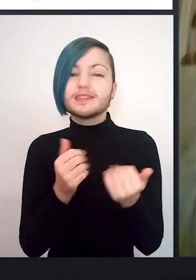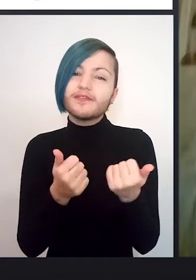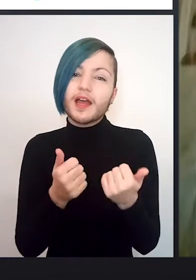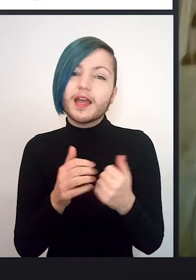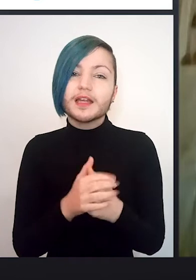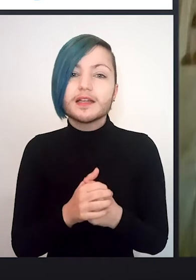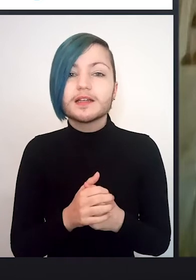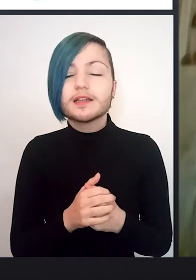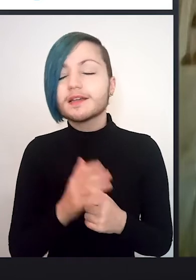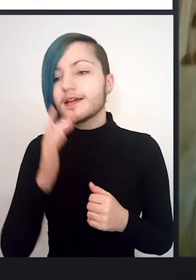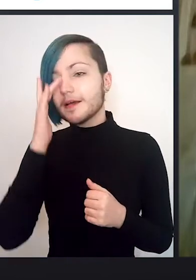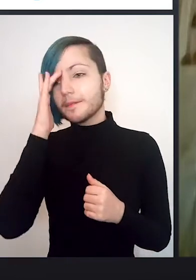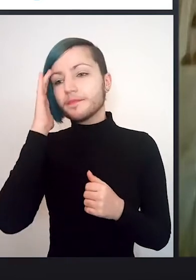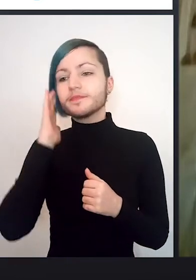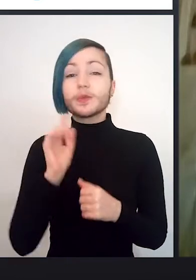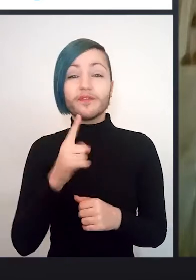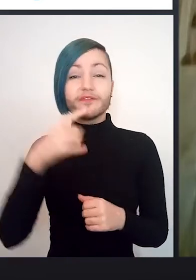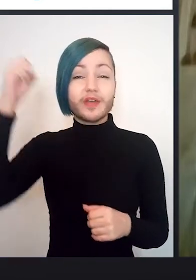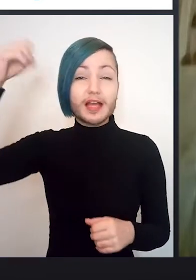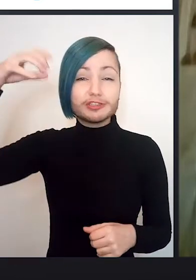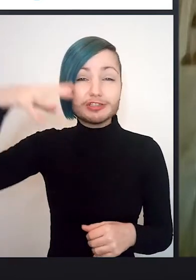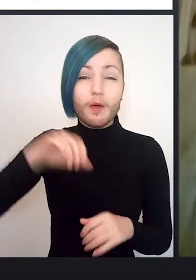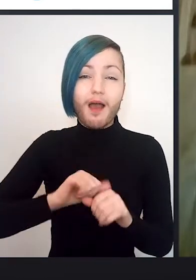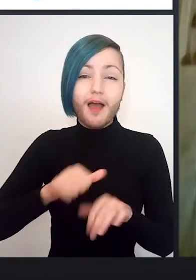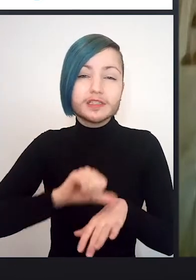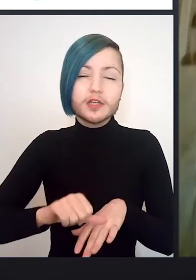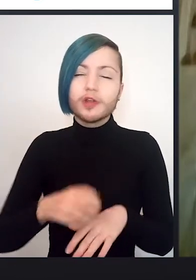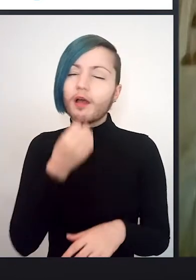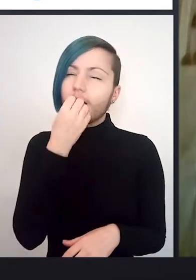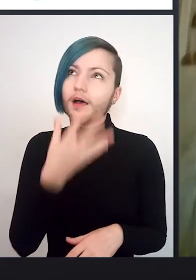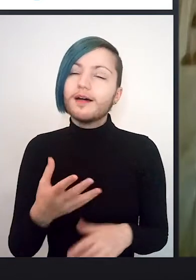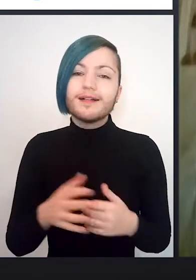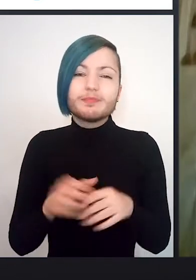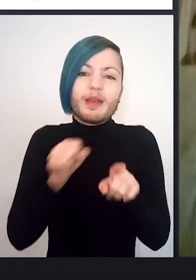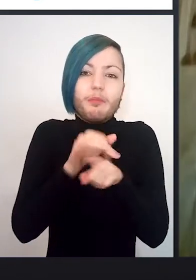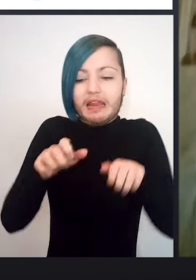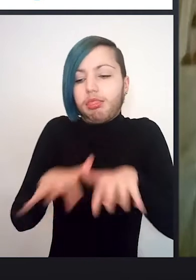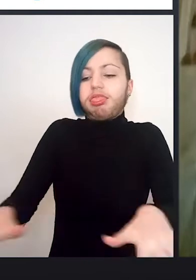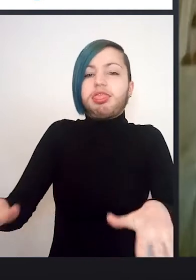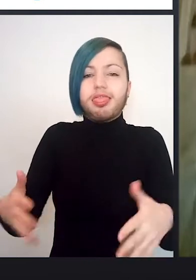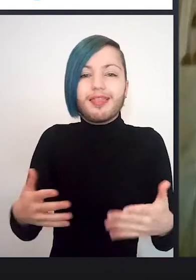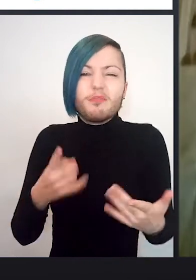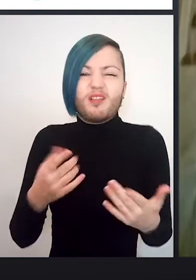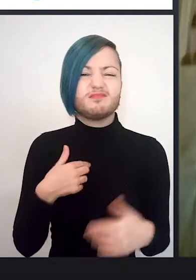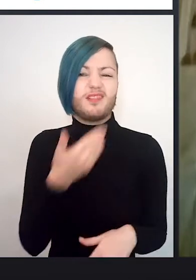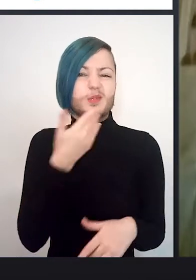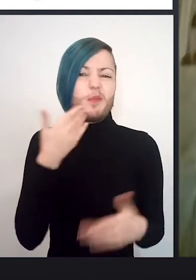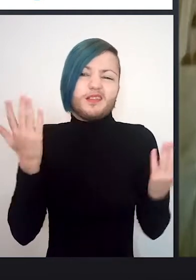It's very nice to have your first shower afterwards. You know, there's blood everywhere but I didn't mind that so much.